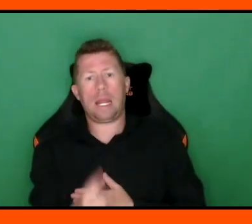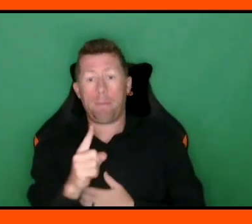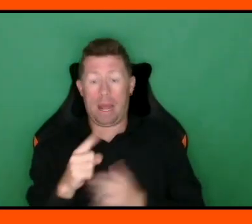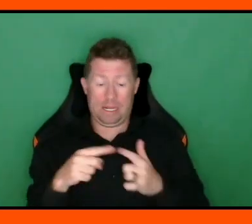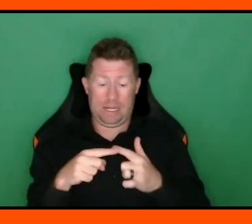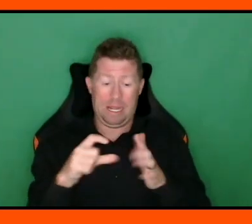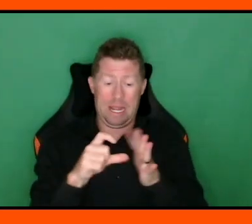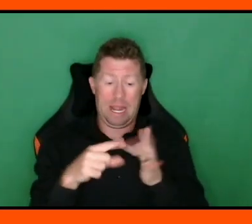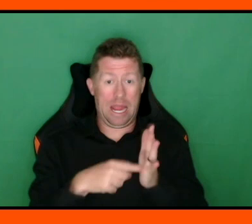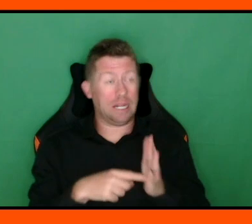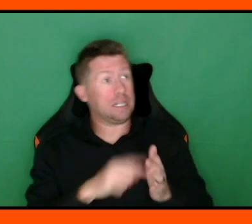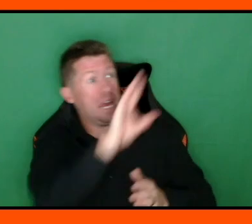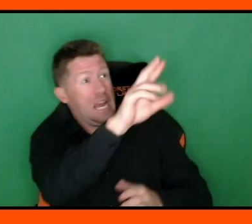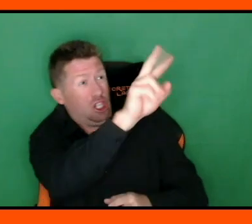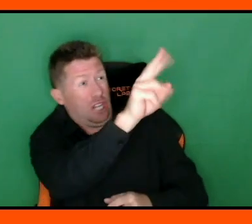what you provide us with in that first instance.